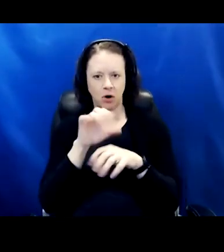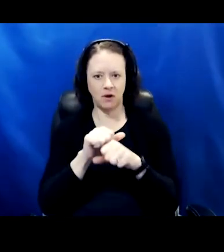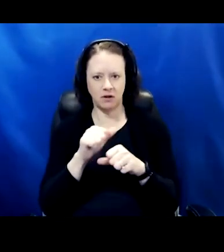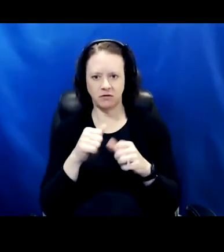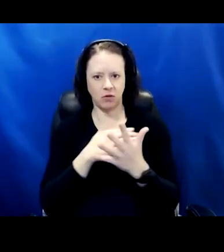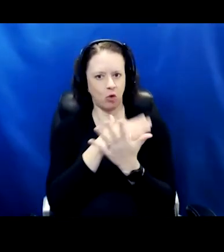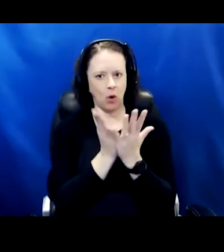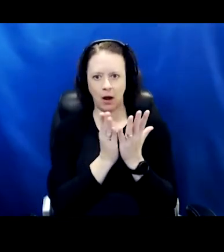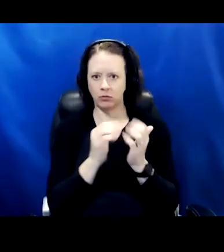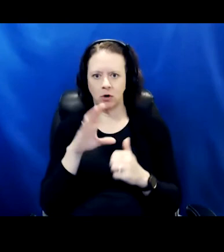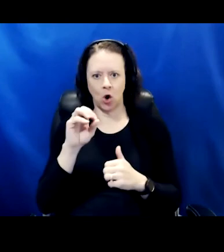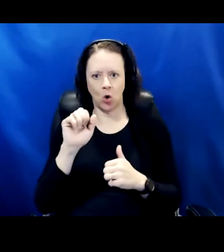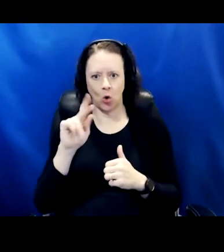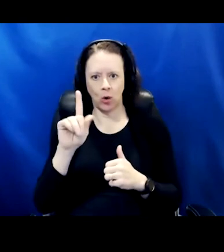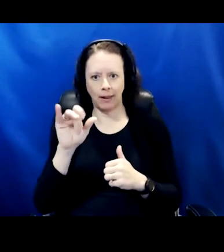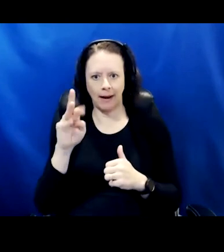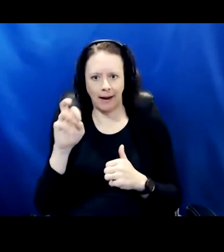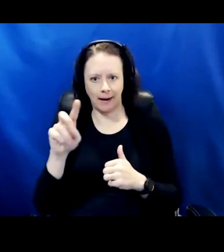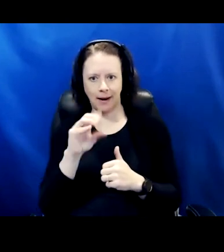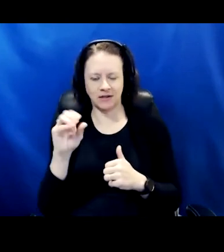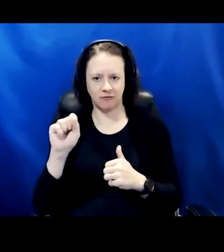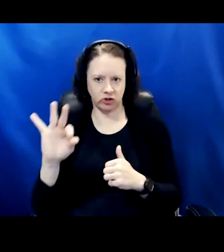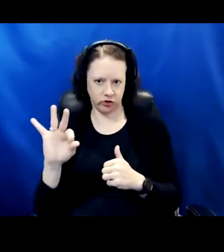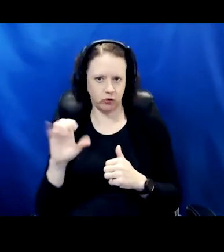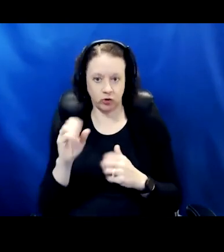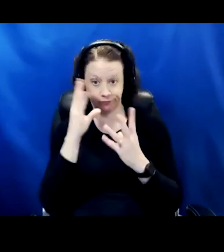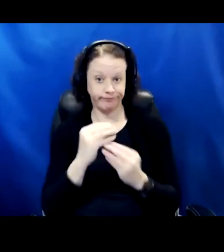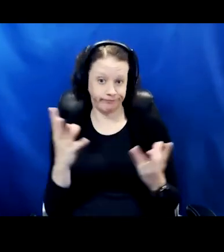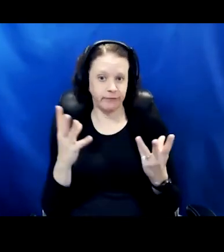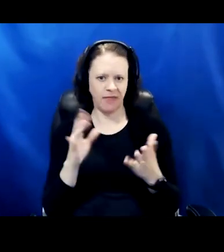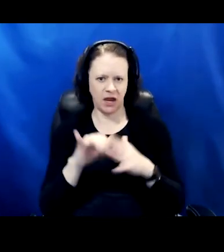But just so folks know that could be an issue to consider.